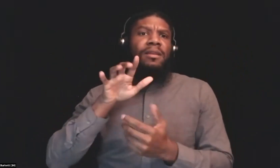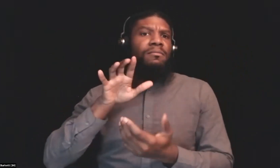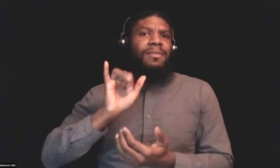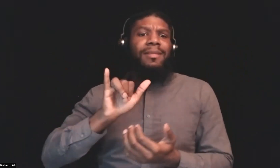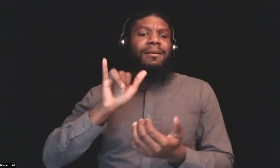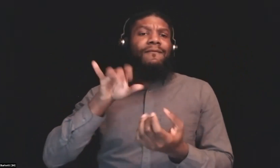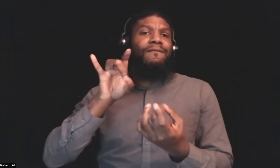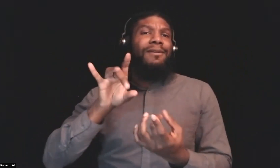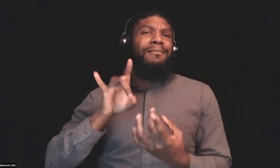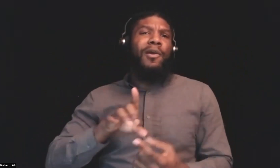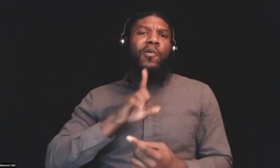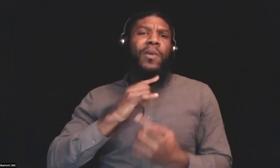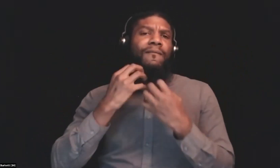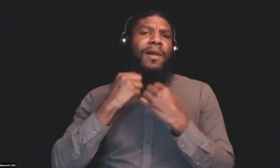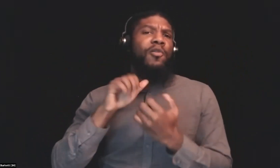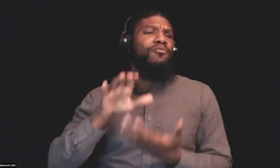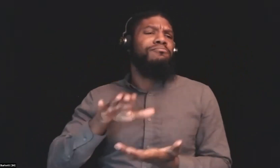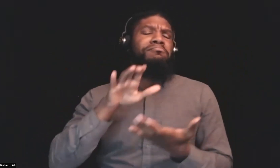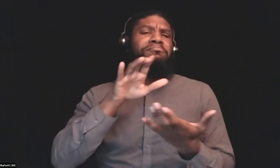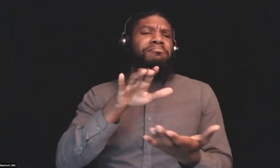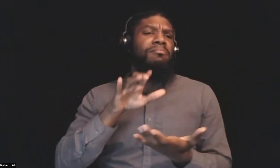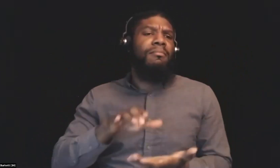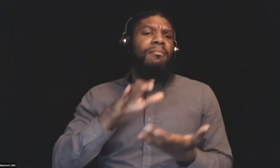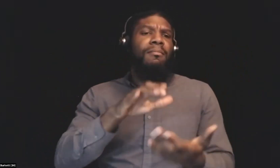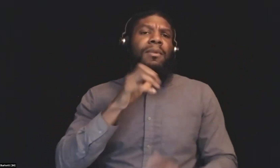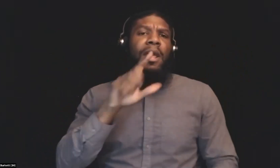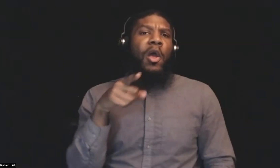these rather than just you know the linguistic mode that we're used to seeing right.